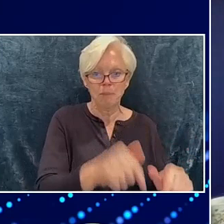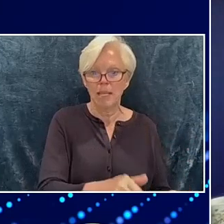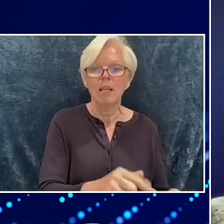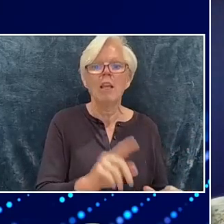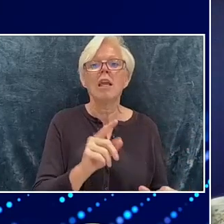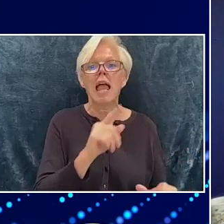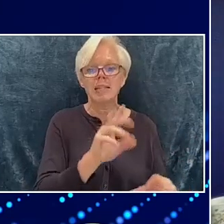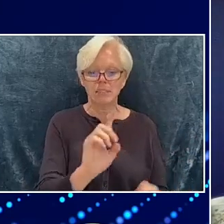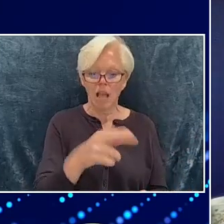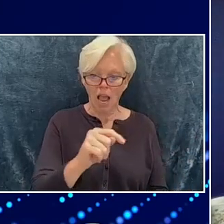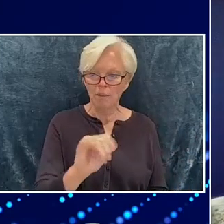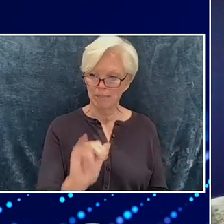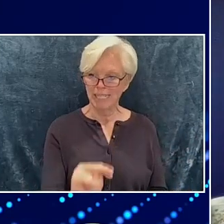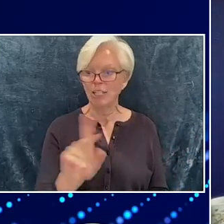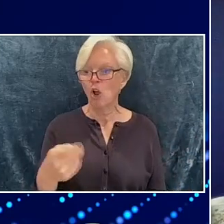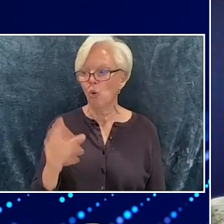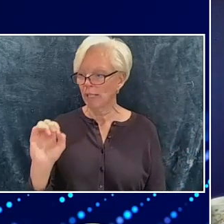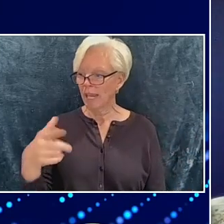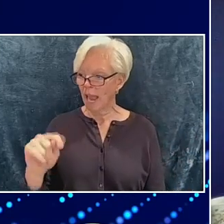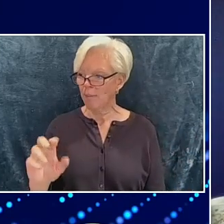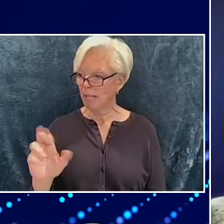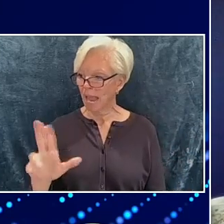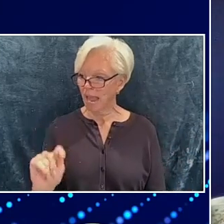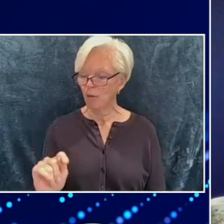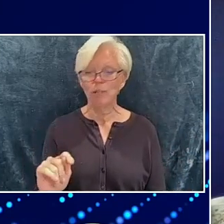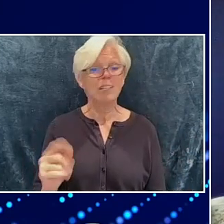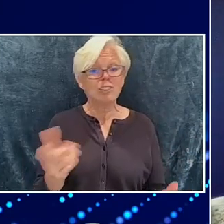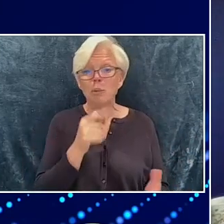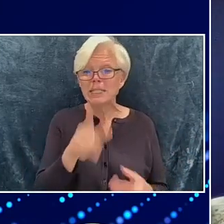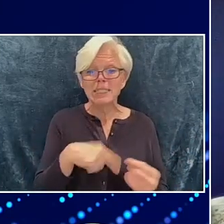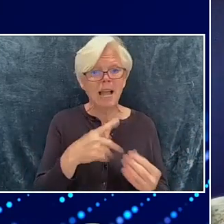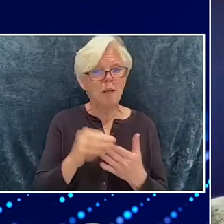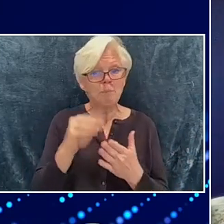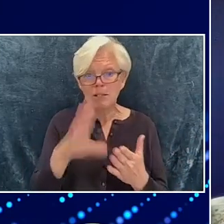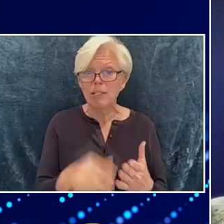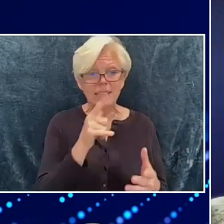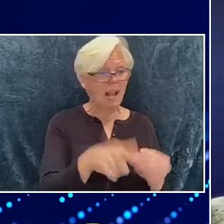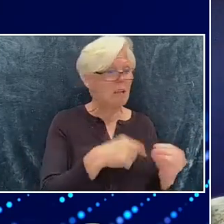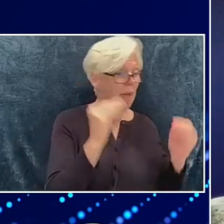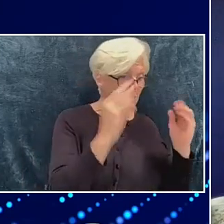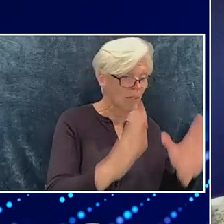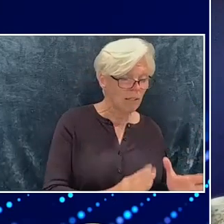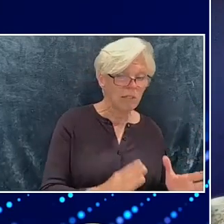So it's not about the student and it's not about the faculty. It's about speaking to the purveyors of